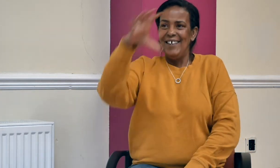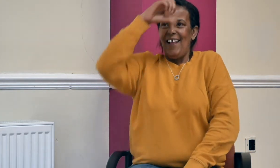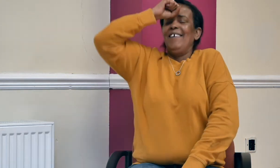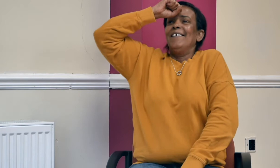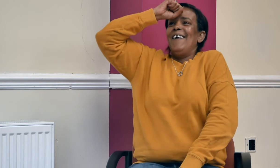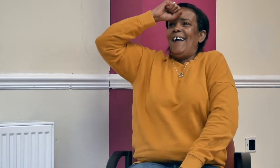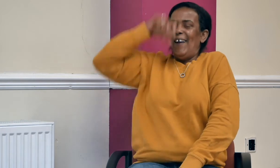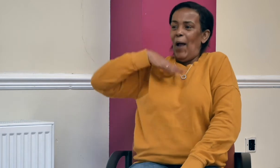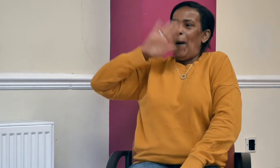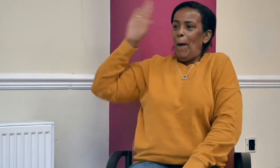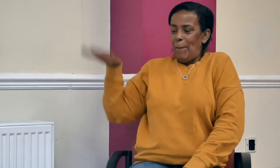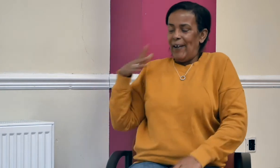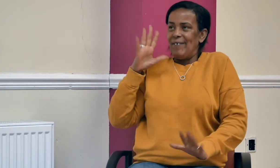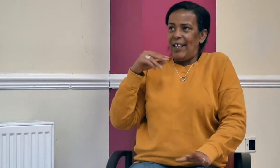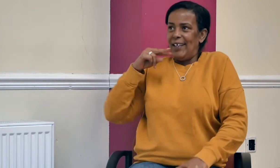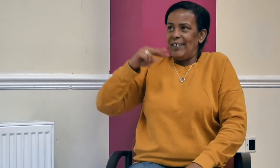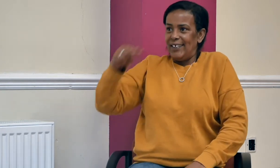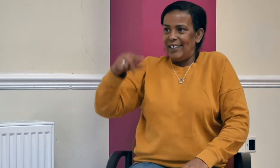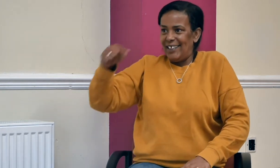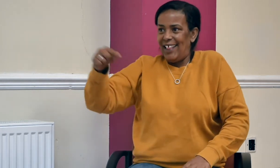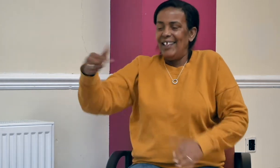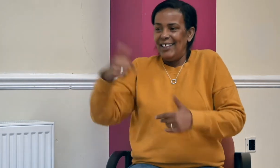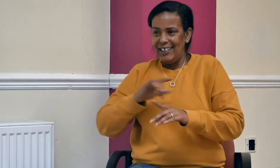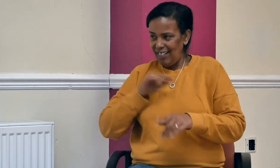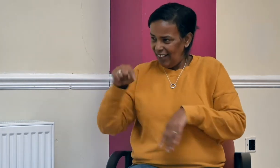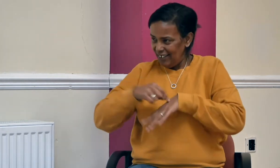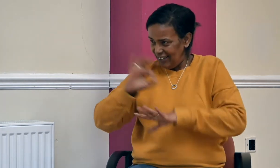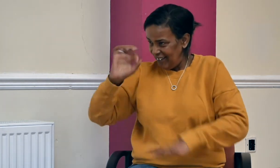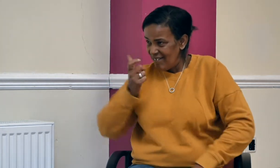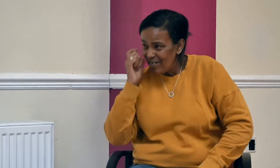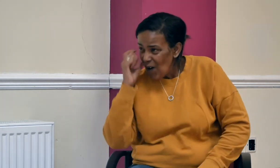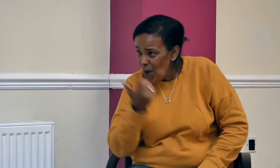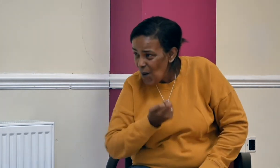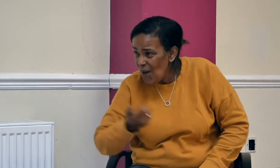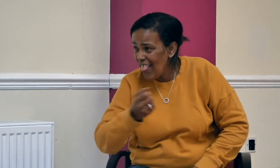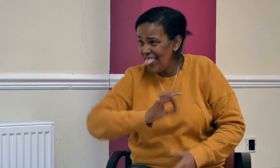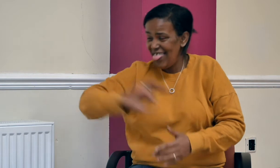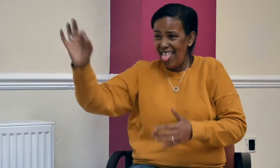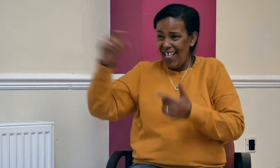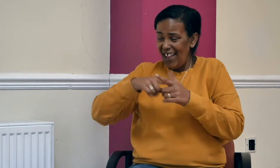I would commit it to memory, and go home knowing what was happening over the coming weeks. Remember that time we didn't have mobiles!